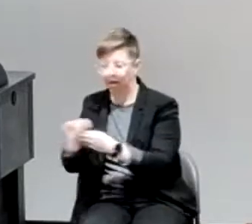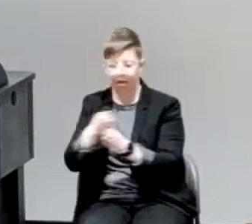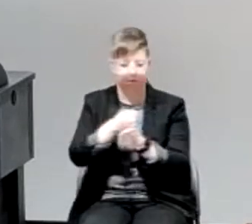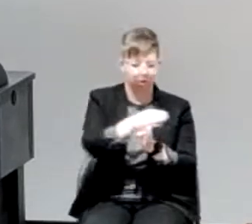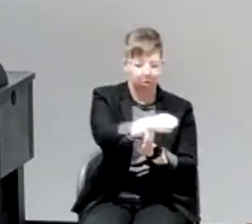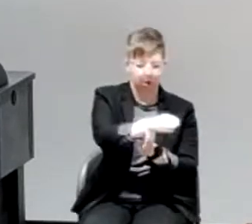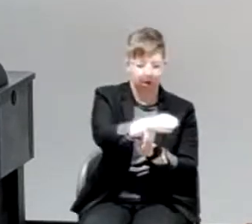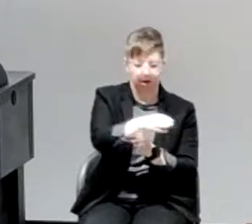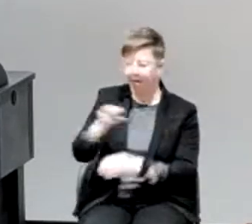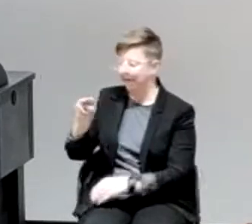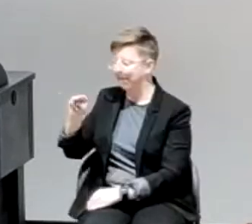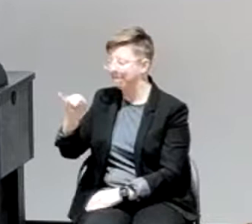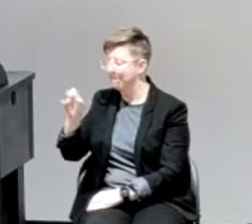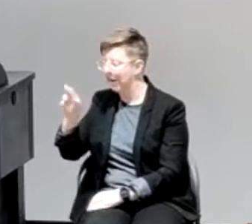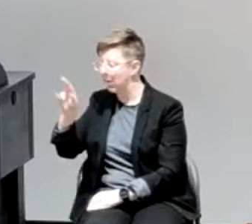And I am not that bright but there's